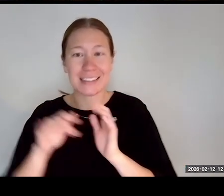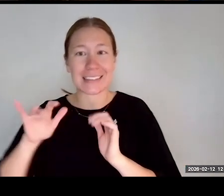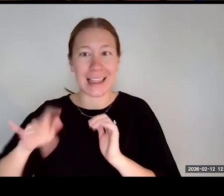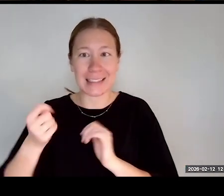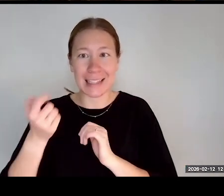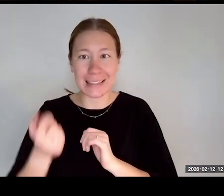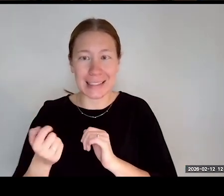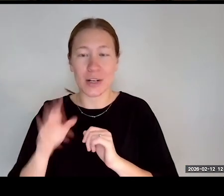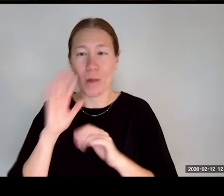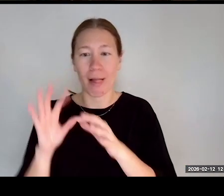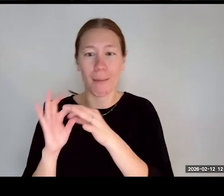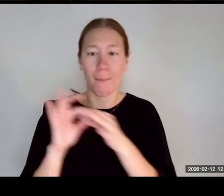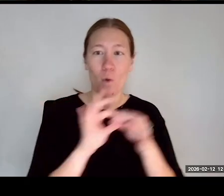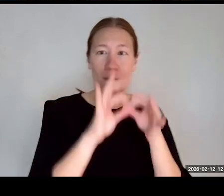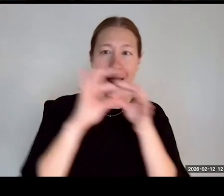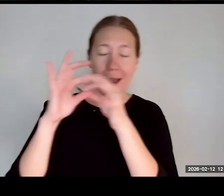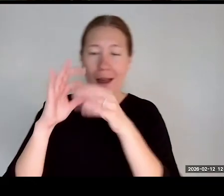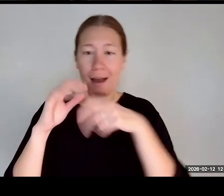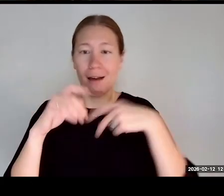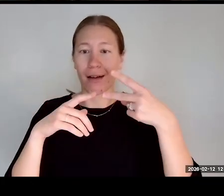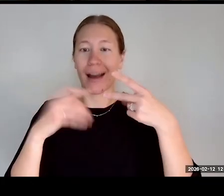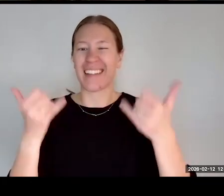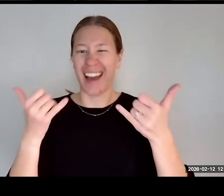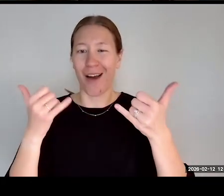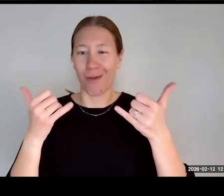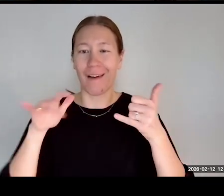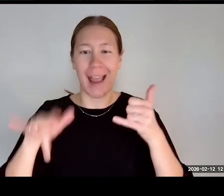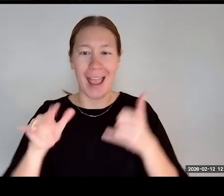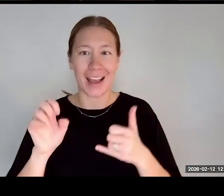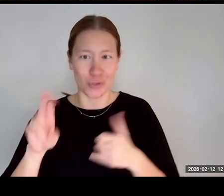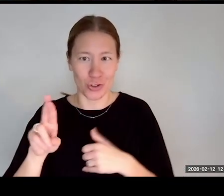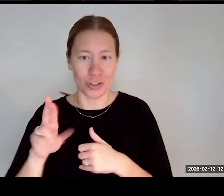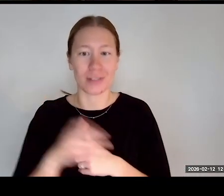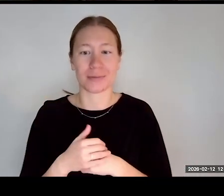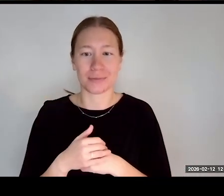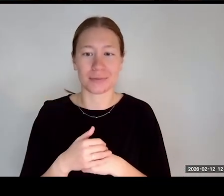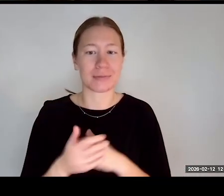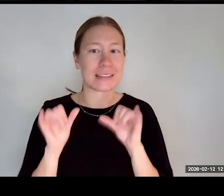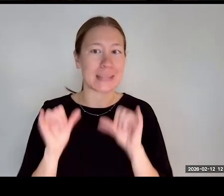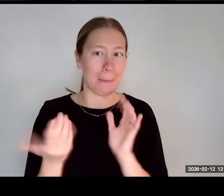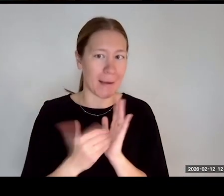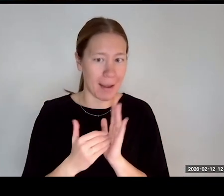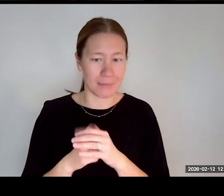Move it down to the next line and create a nested bullet. And this is gonna do this really clean